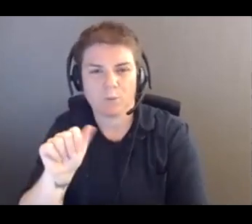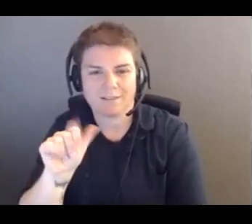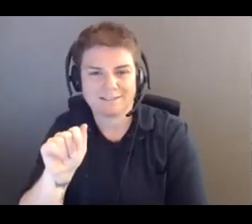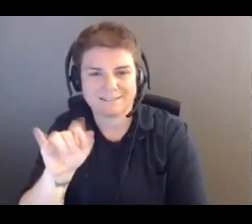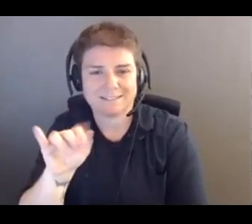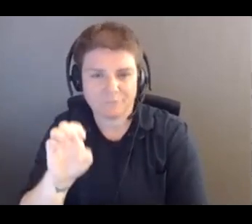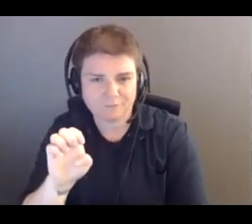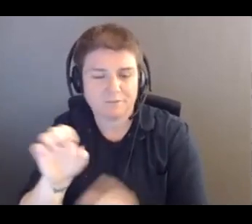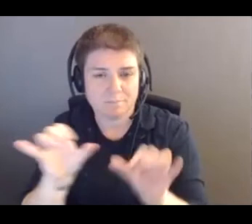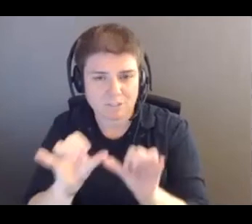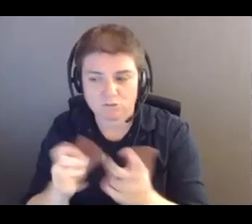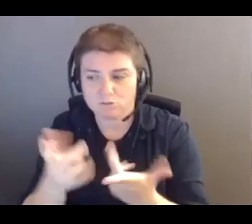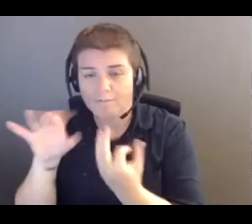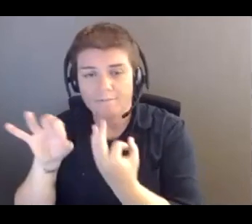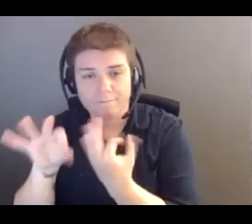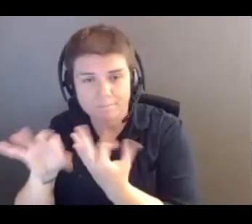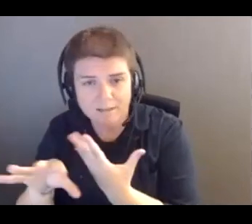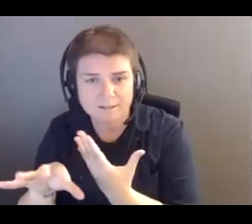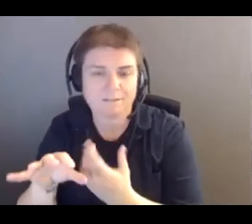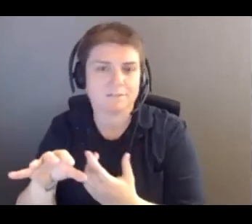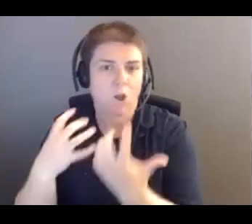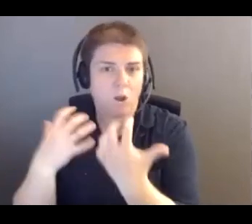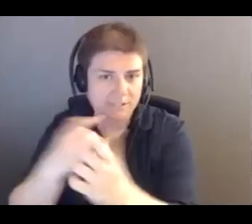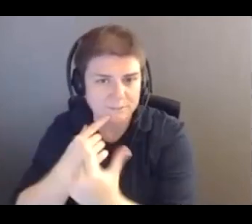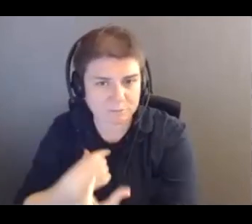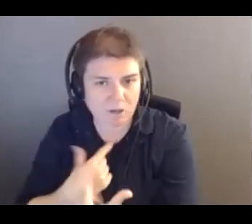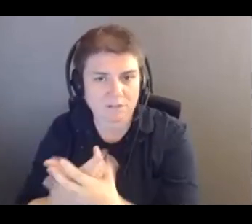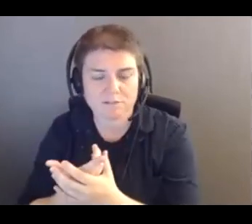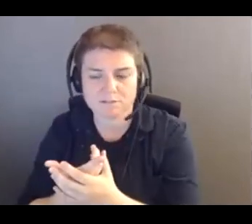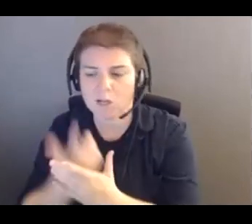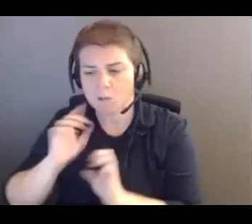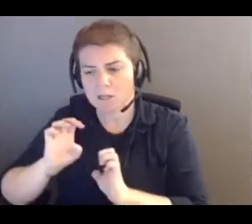feedback you received from a workshop, how experimenting with a new form of engagement